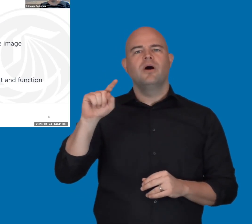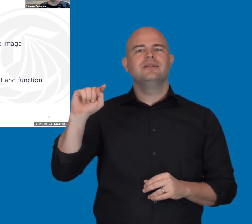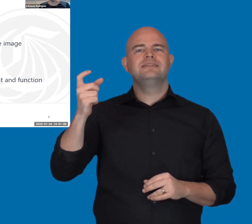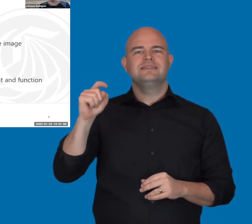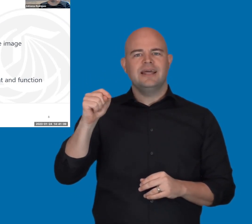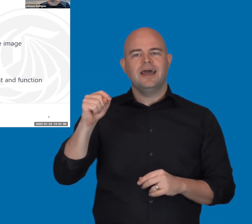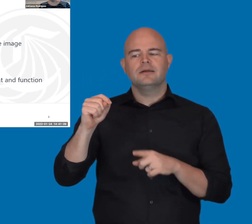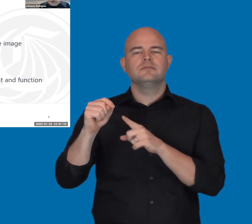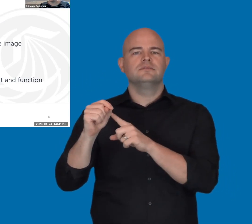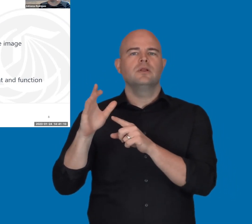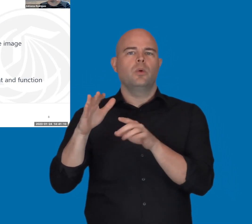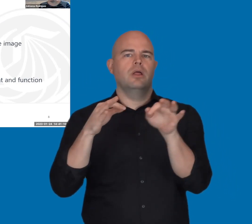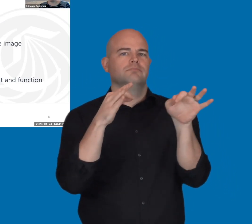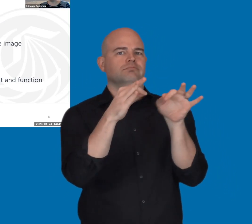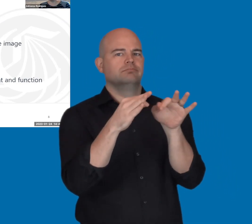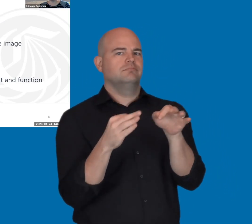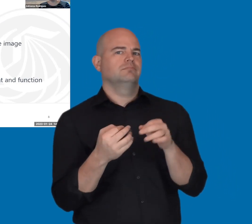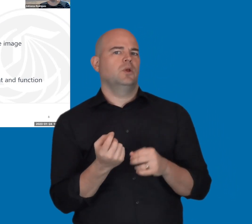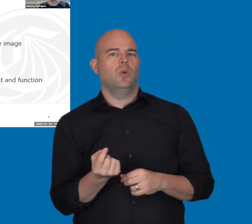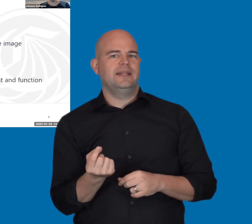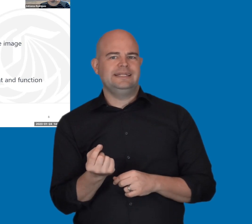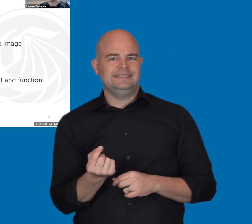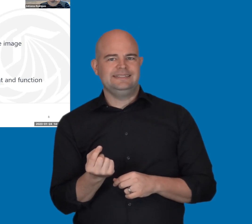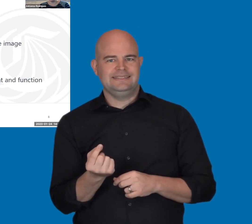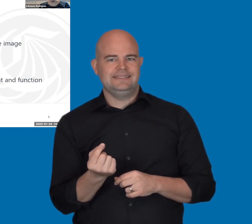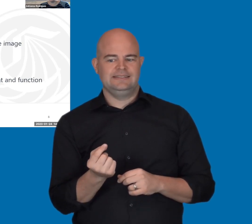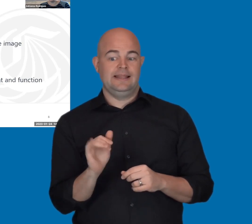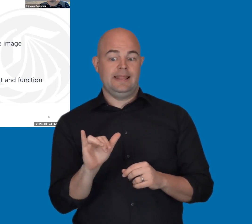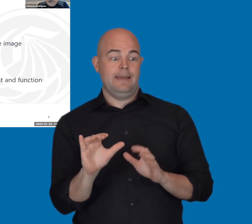to tell them what it is that's displayed on the page.